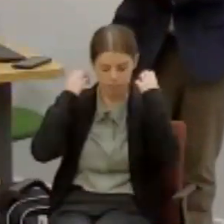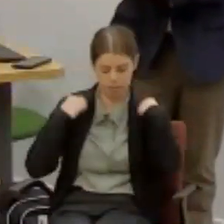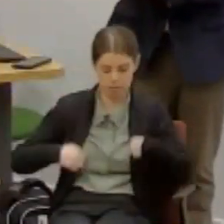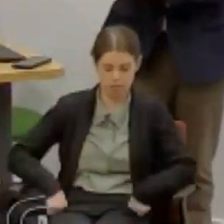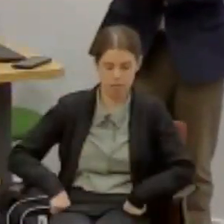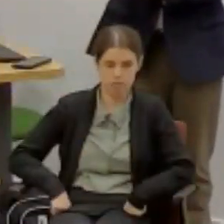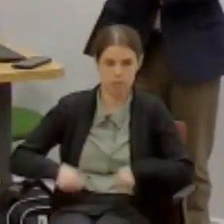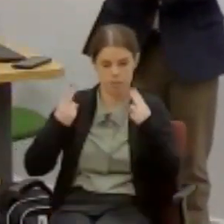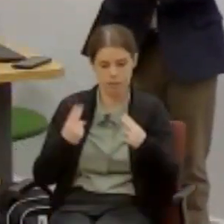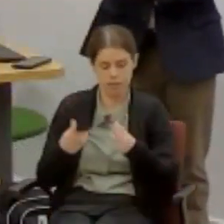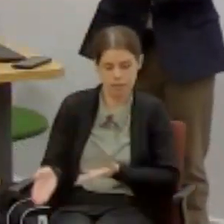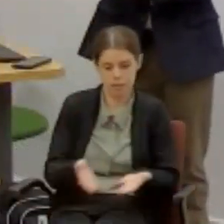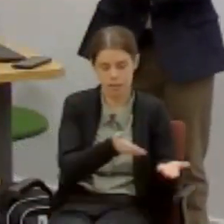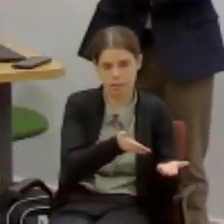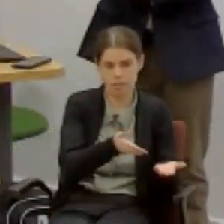So, they shield winners.